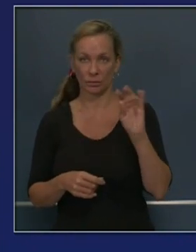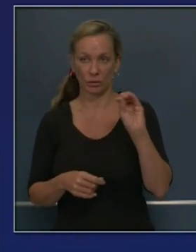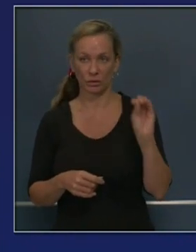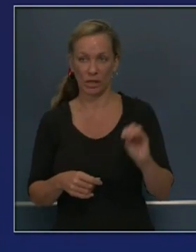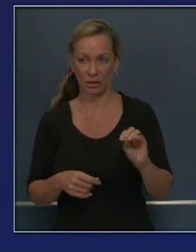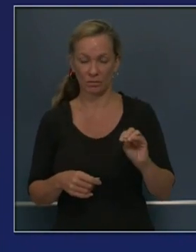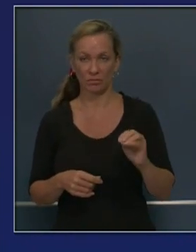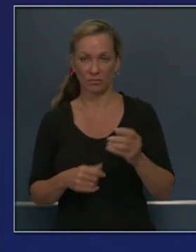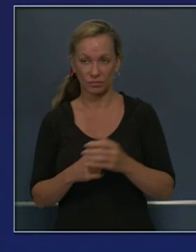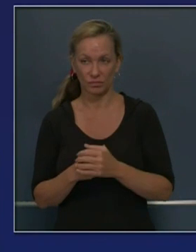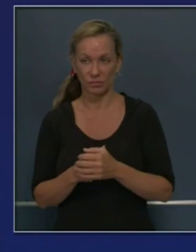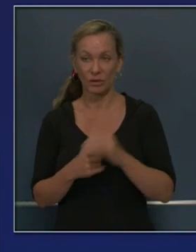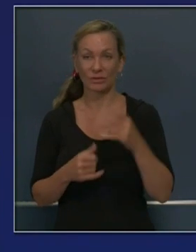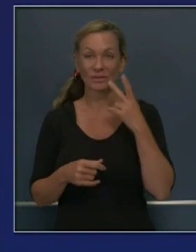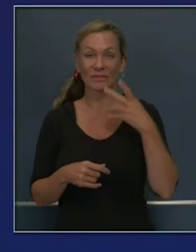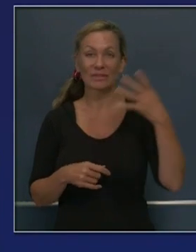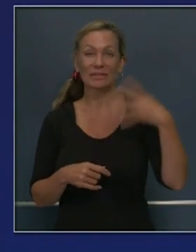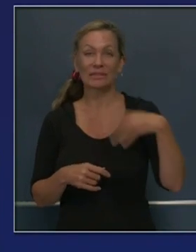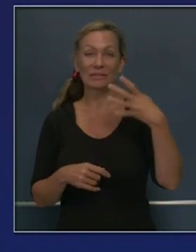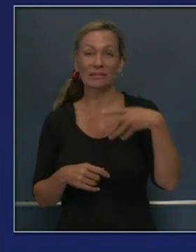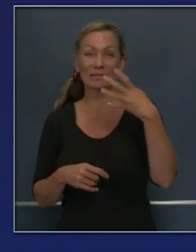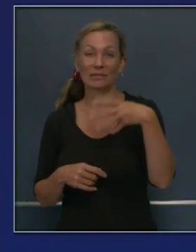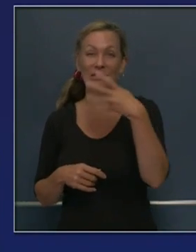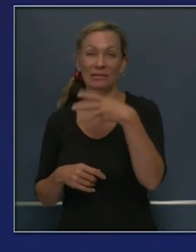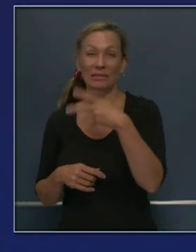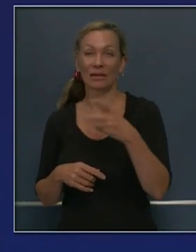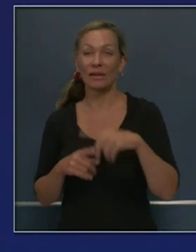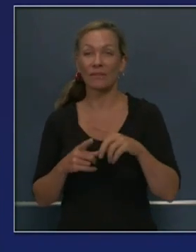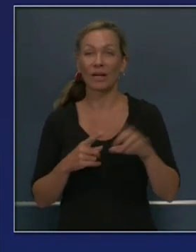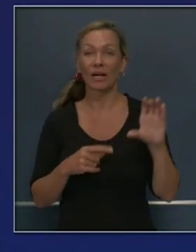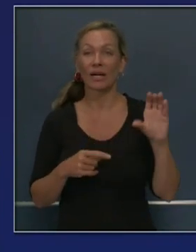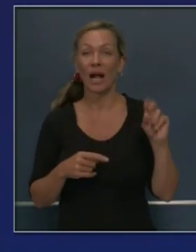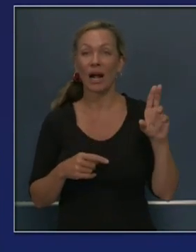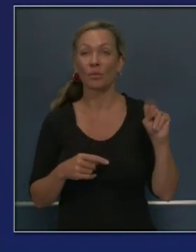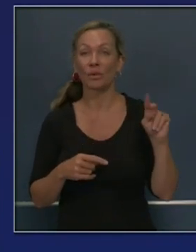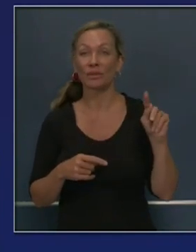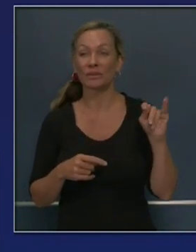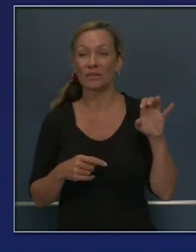NOW 23, 22, NOW REPRESENTS 17% THE ENTIRE ICU CAPACITY. THAT'S WITHIN THE ENTIRE ICU ENTIRE SYSTEM.